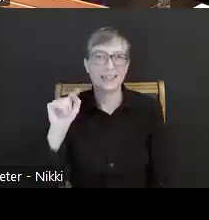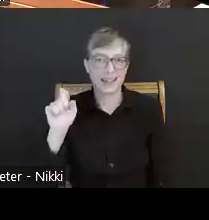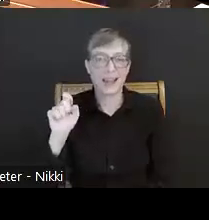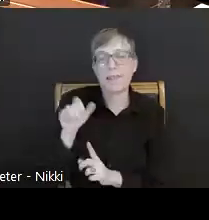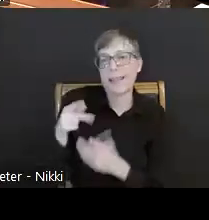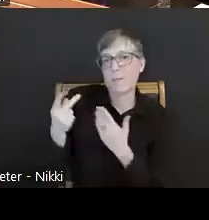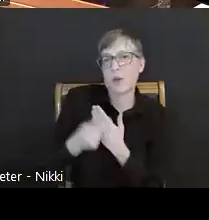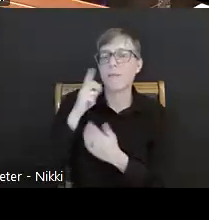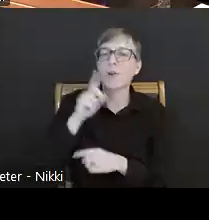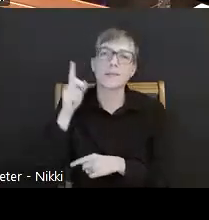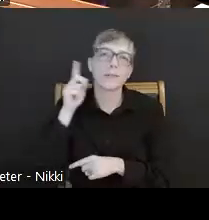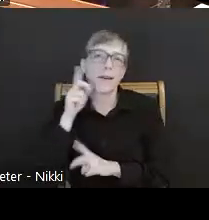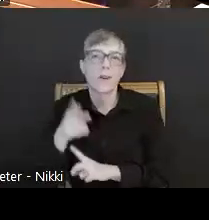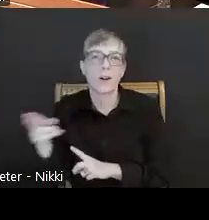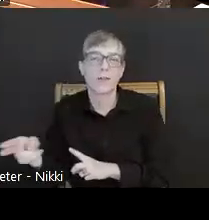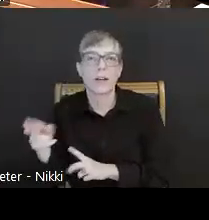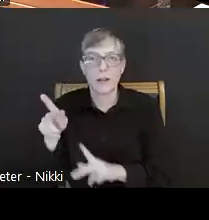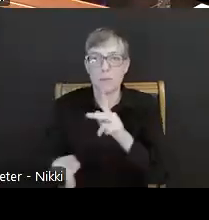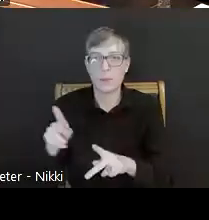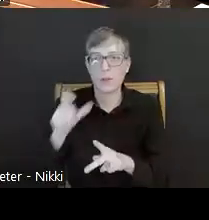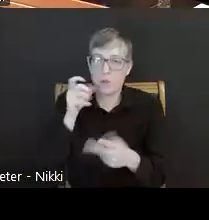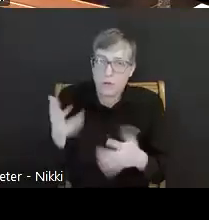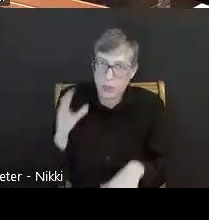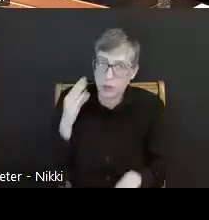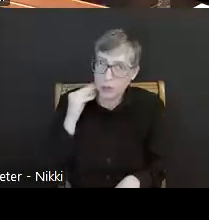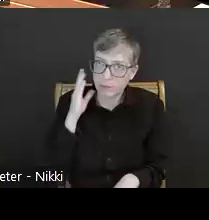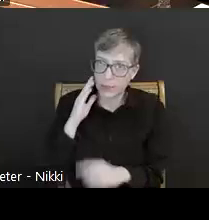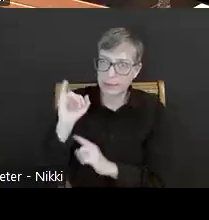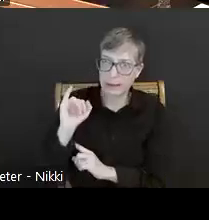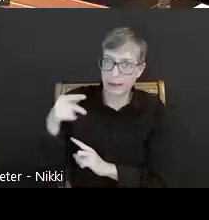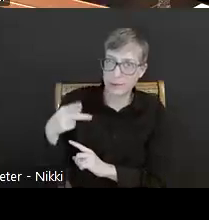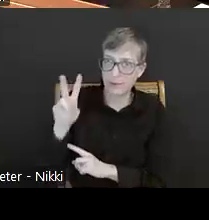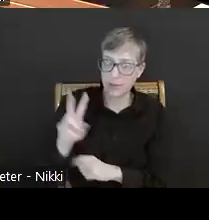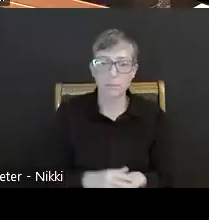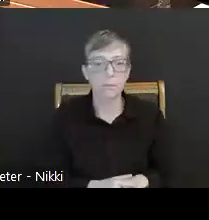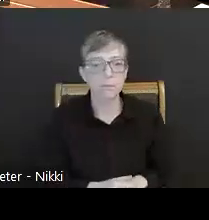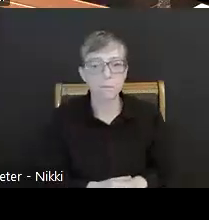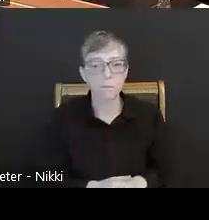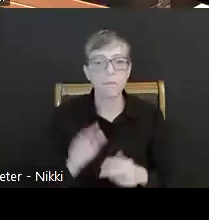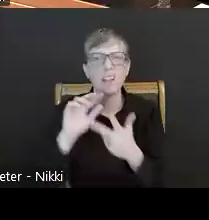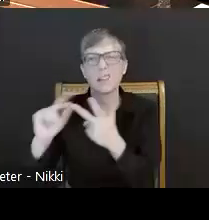intimate partner violence um and then lastly and most broadly we um actively are engaged